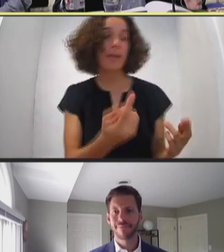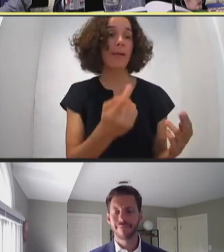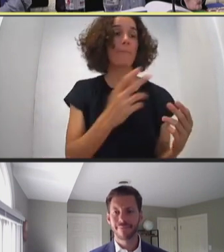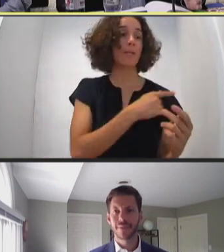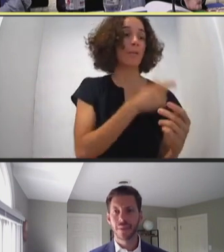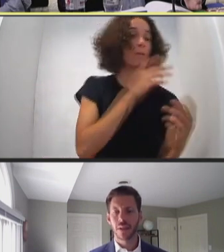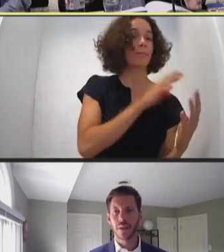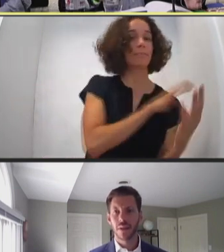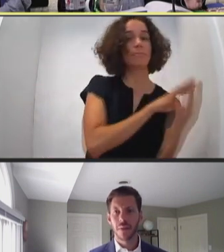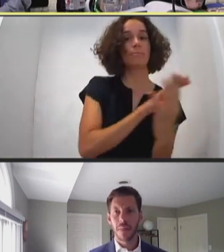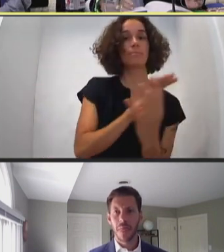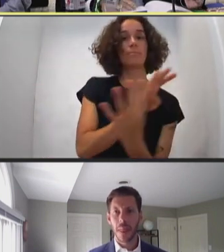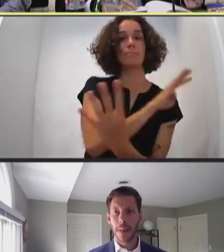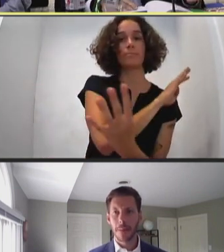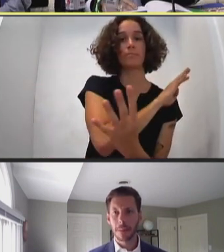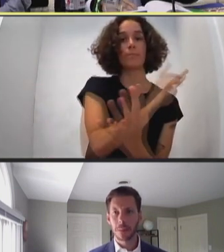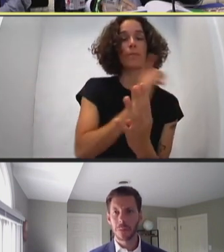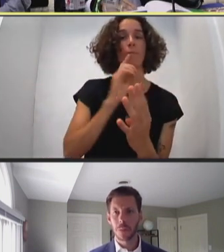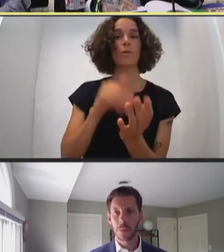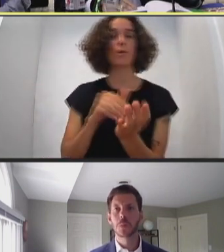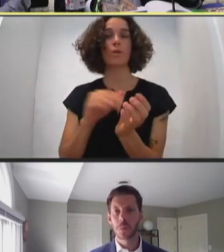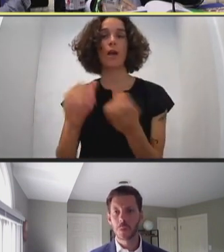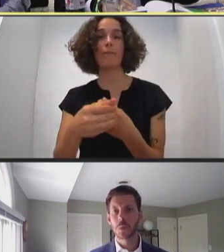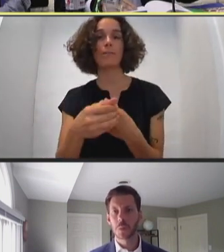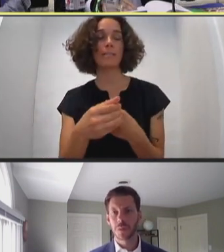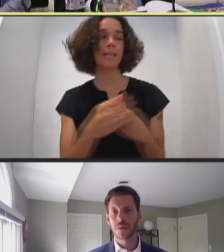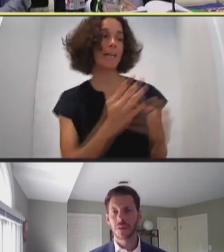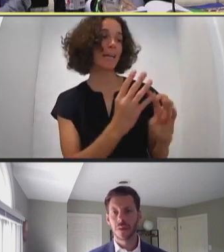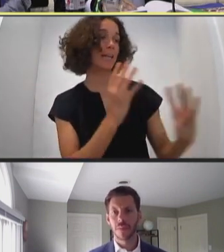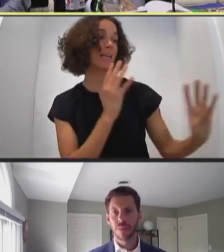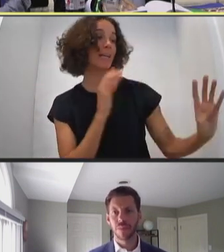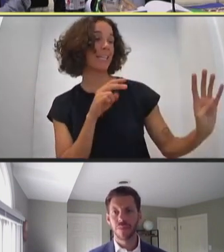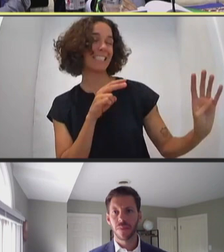those patients is they're being turned away or provider having to lay the money out. Now,